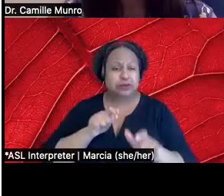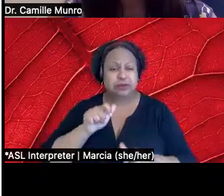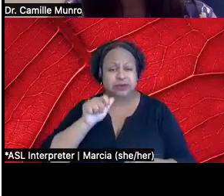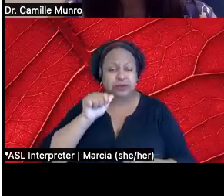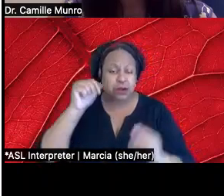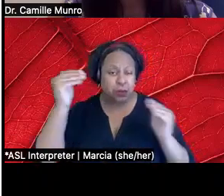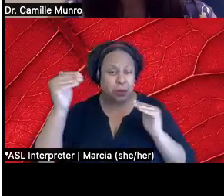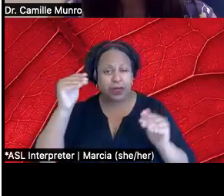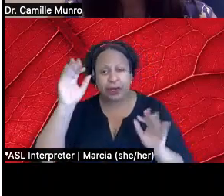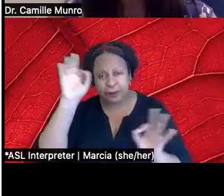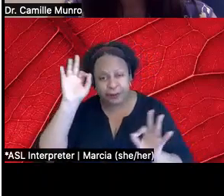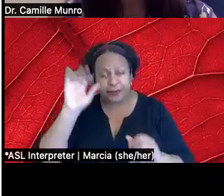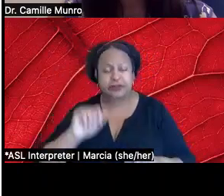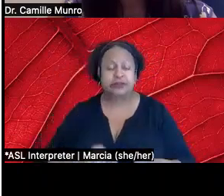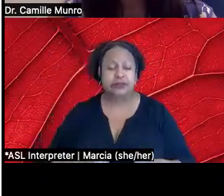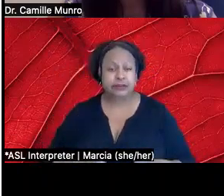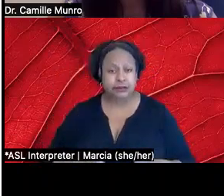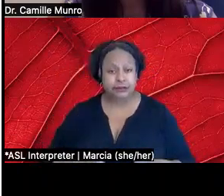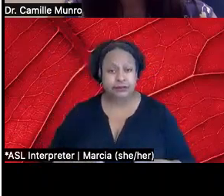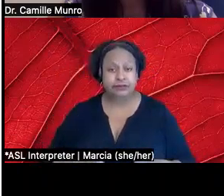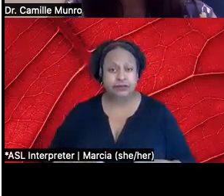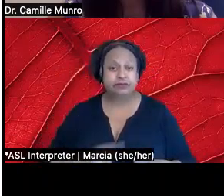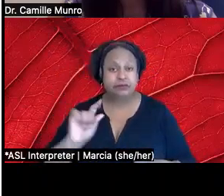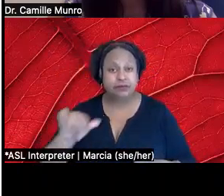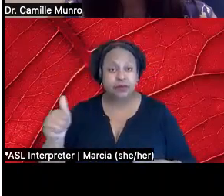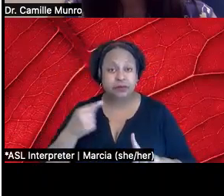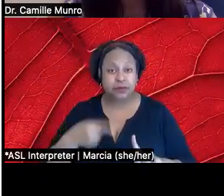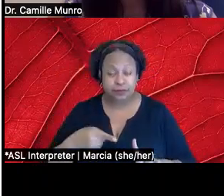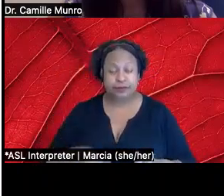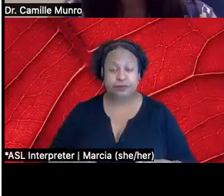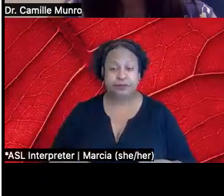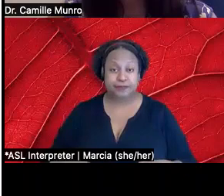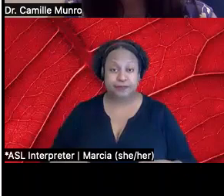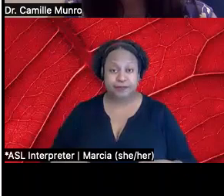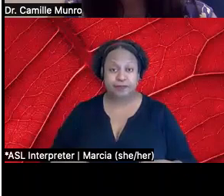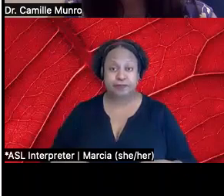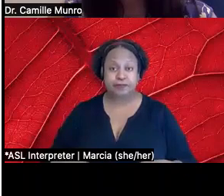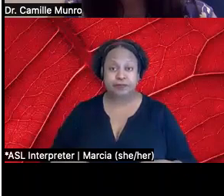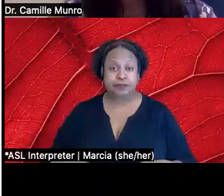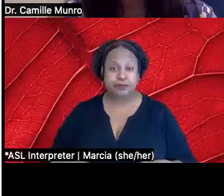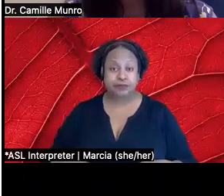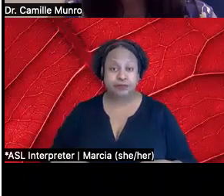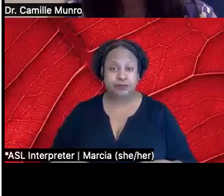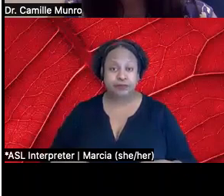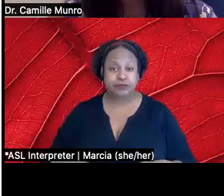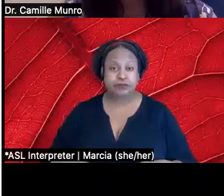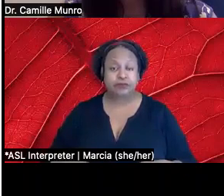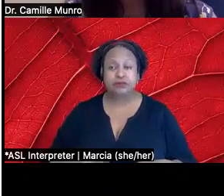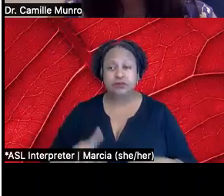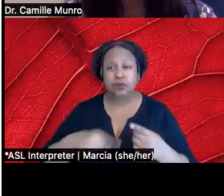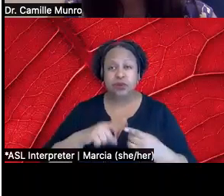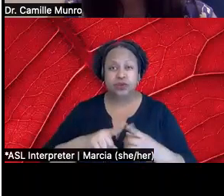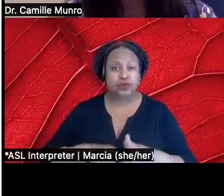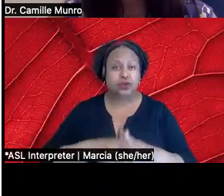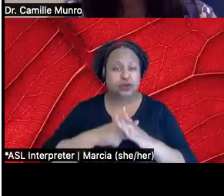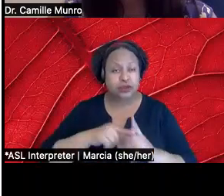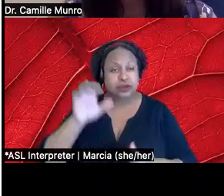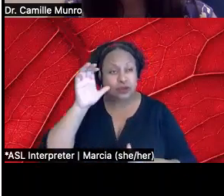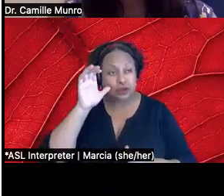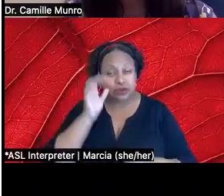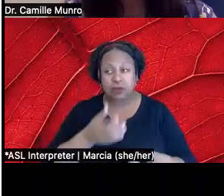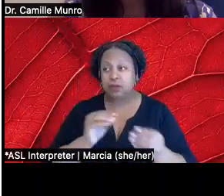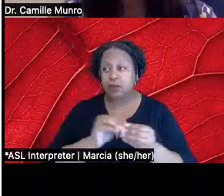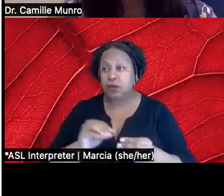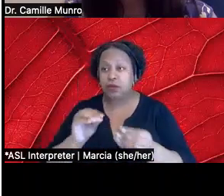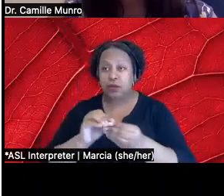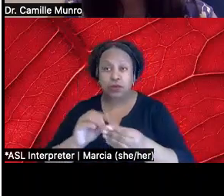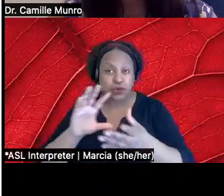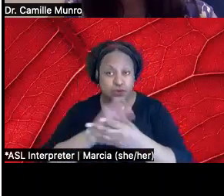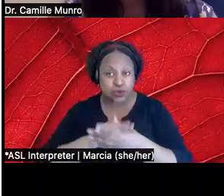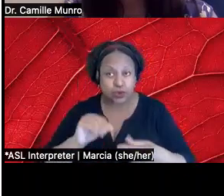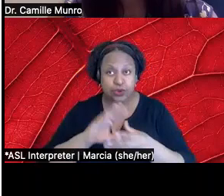Additionally, I think, hearing stories about physicians with disabilities who have had